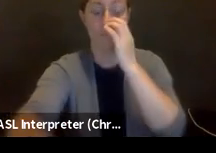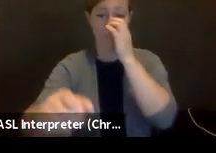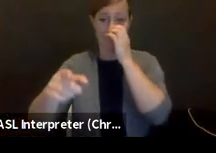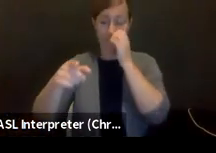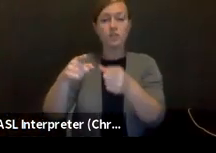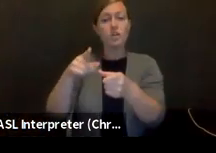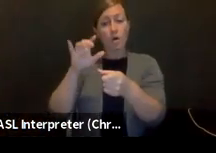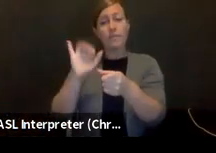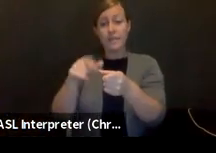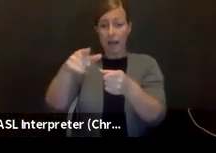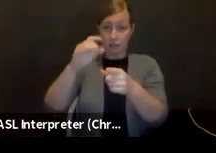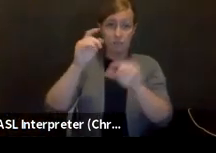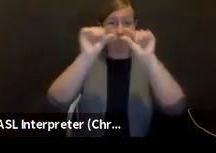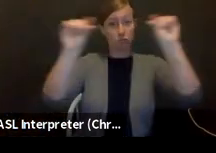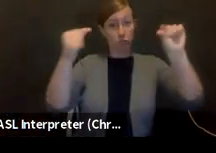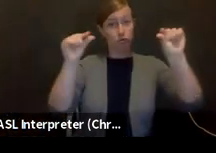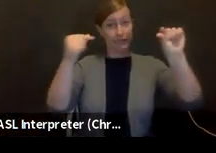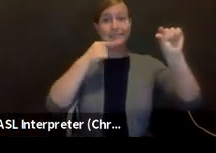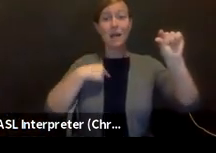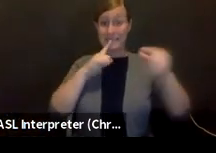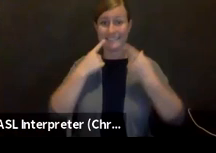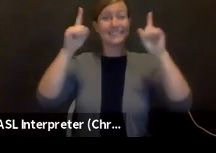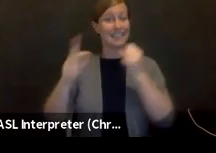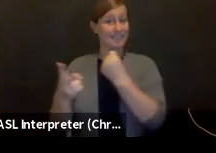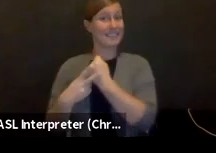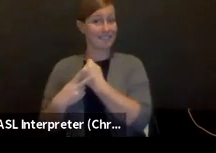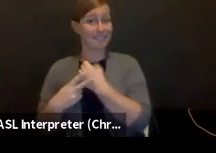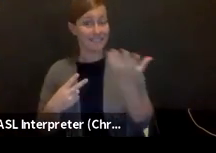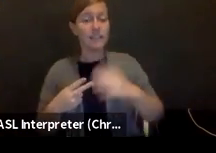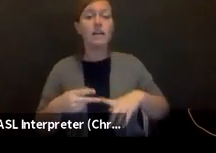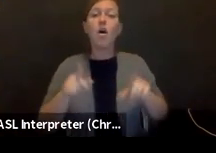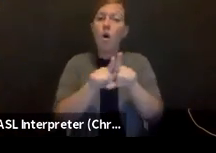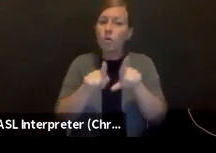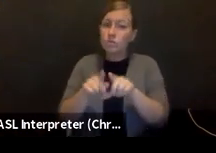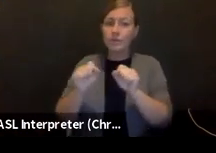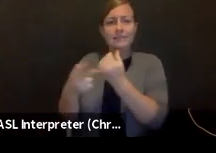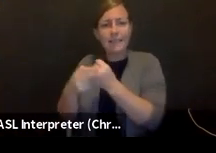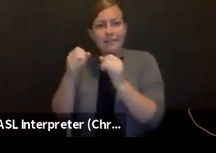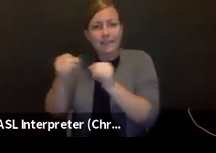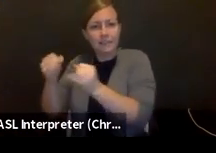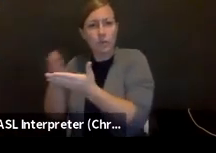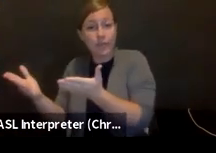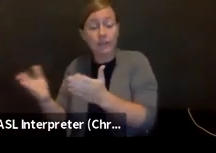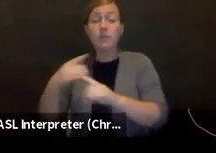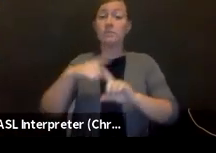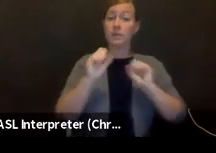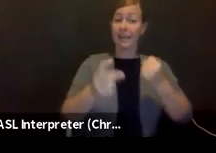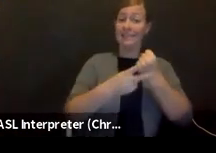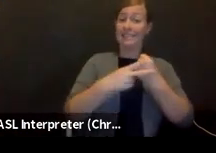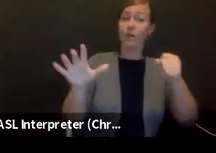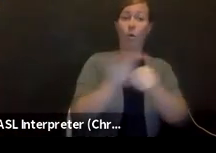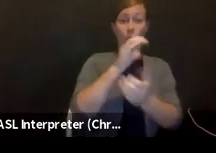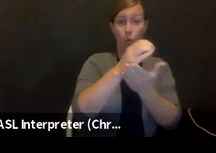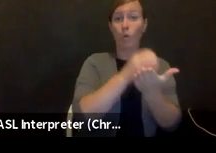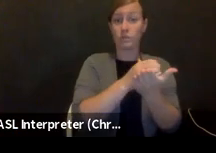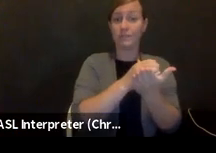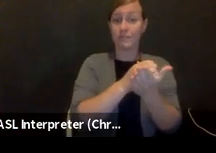ESD 189 - Amy Colburn: If you're saving a whole course. So in under options under add materials you can save the course to resources. So at the end of every year.